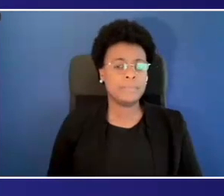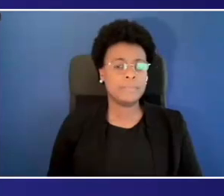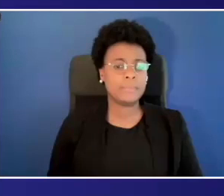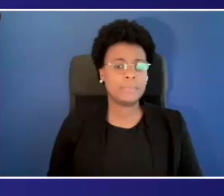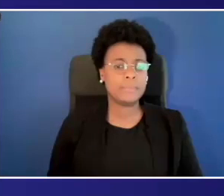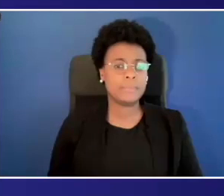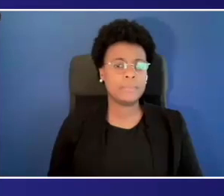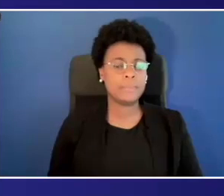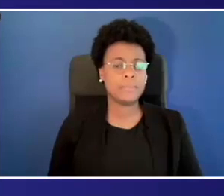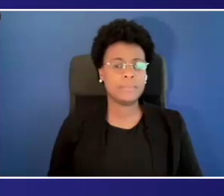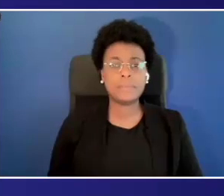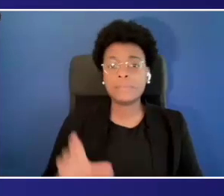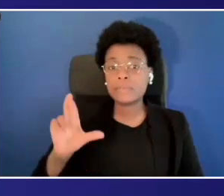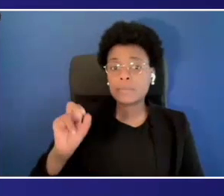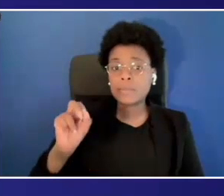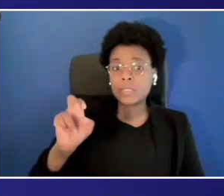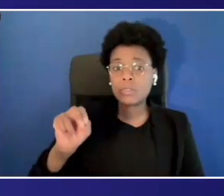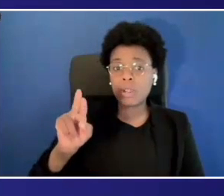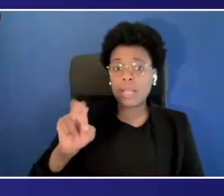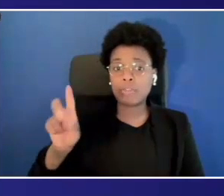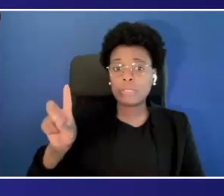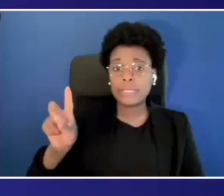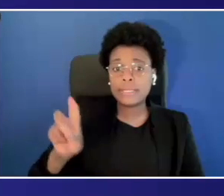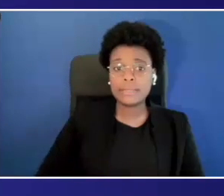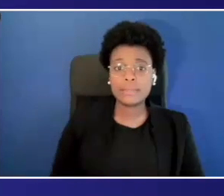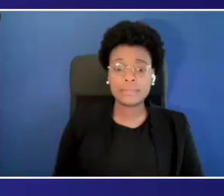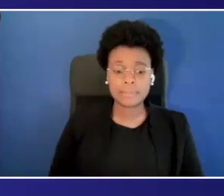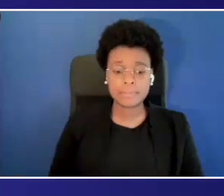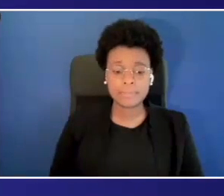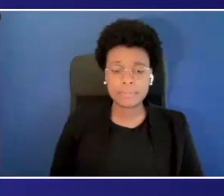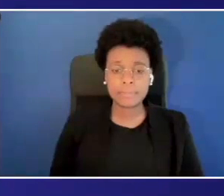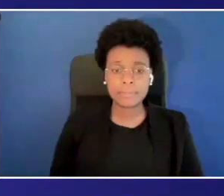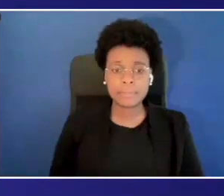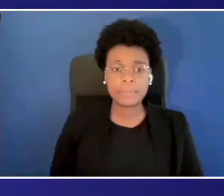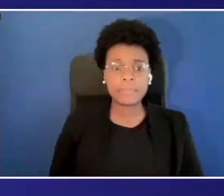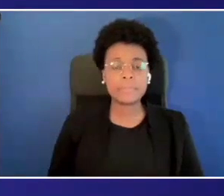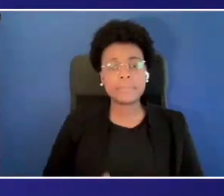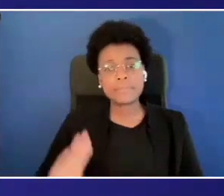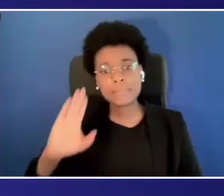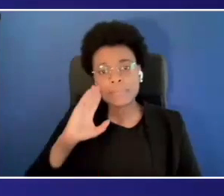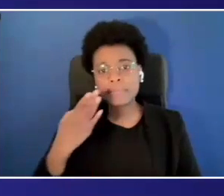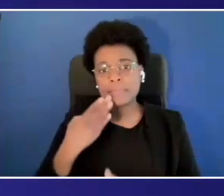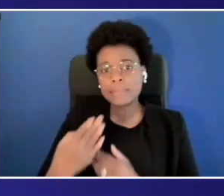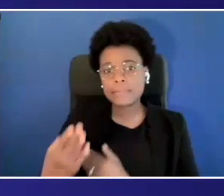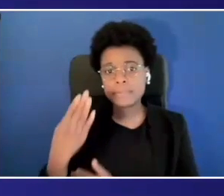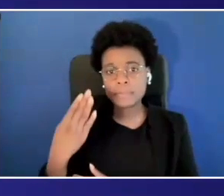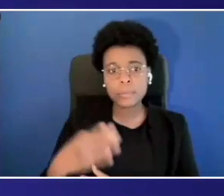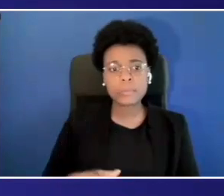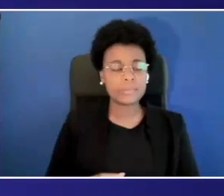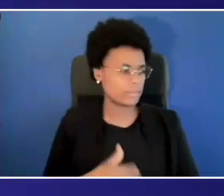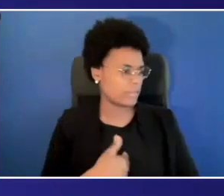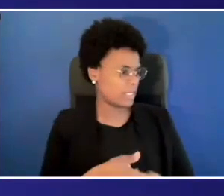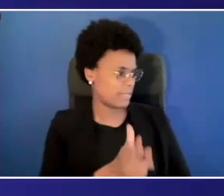Ron Reed. Hi, good morning. You have 3ÿmin, sir. Okay, thank you.